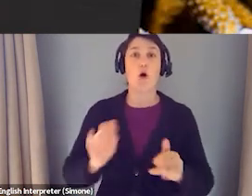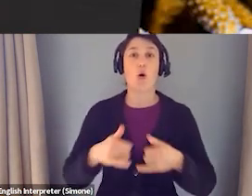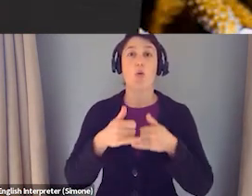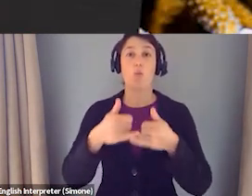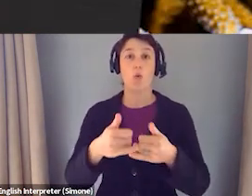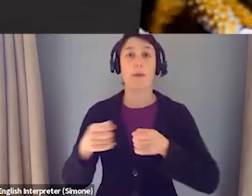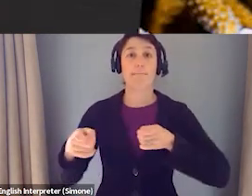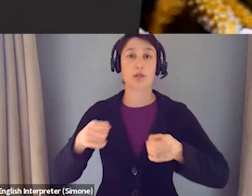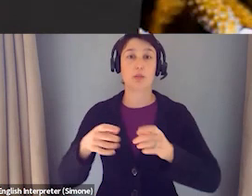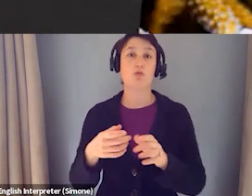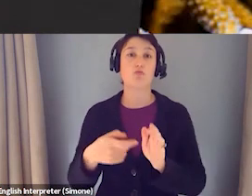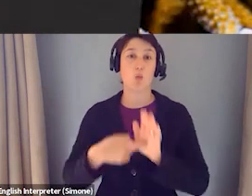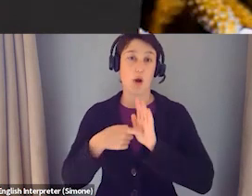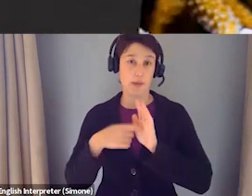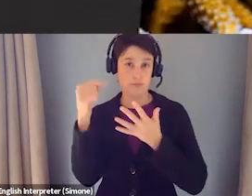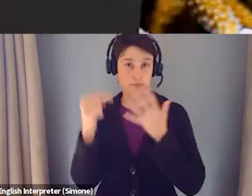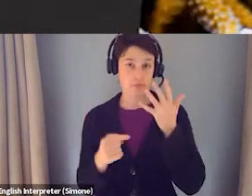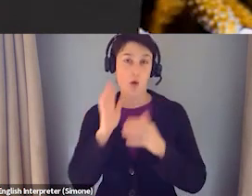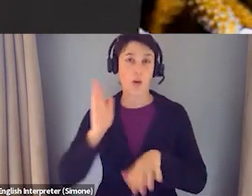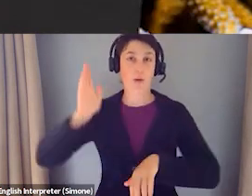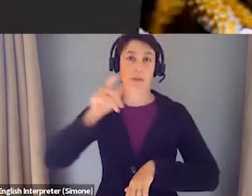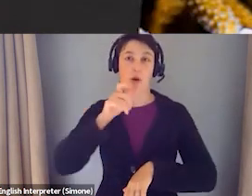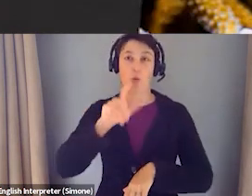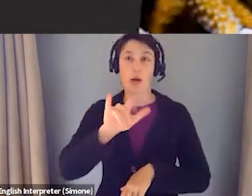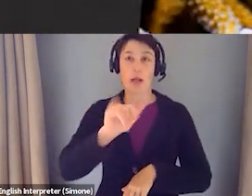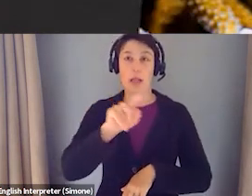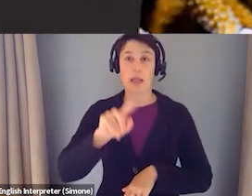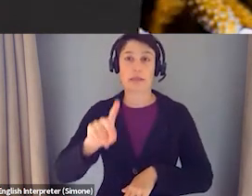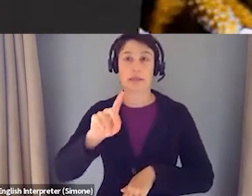And this session will be presented by Liz Dehart, Vanessa Richardson, and Jeff Vieceli.